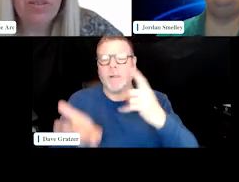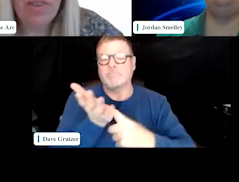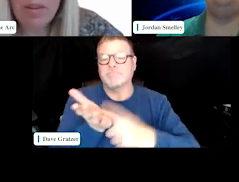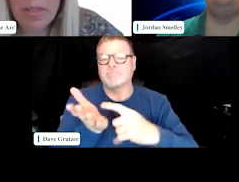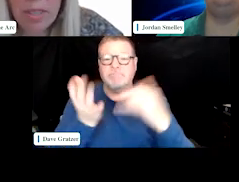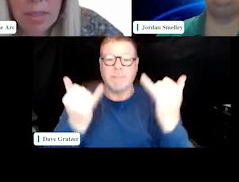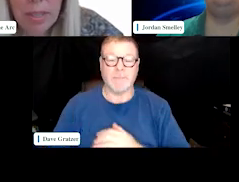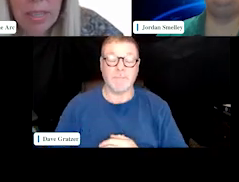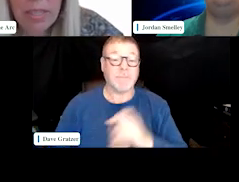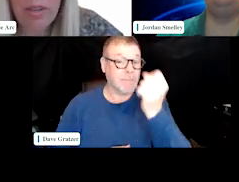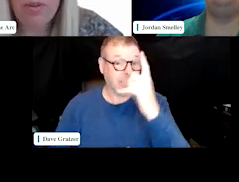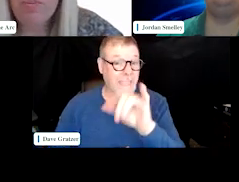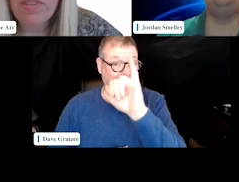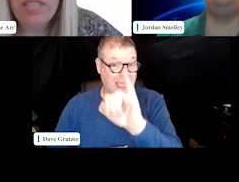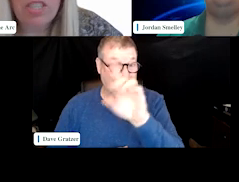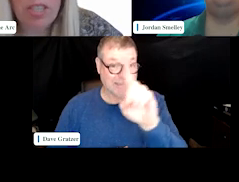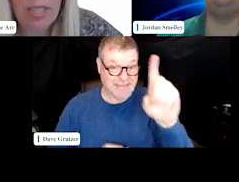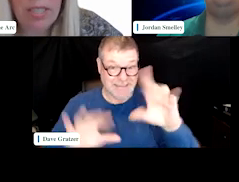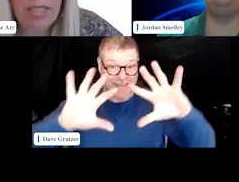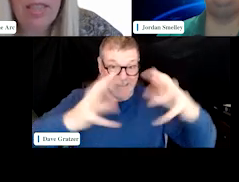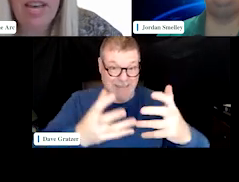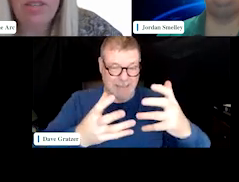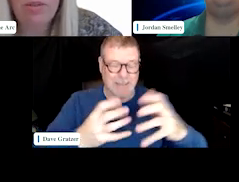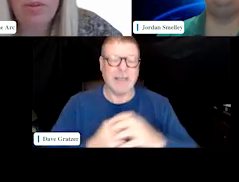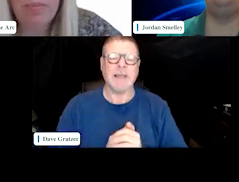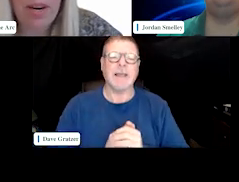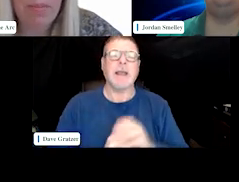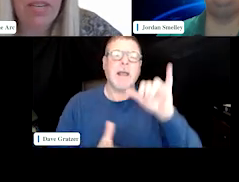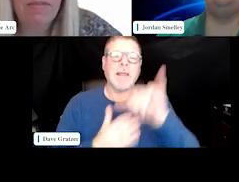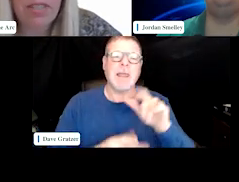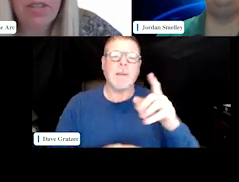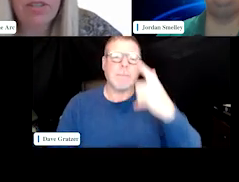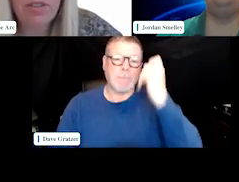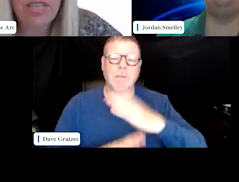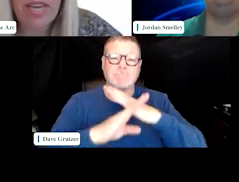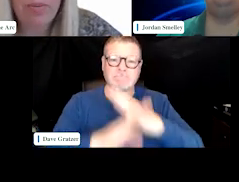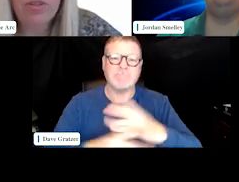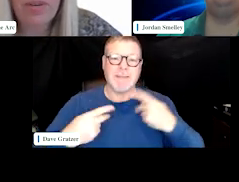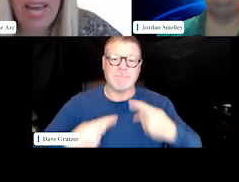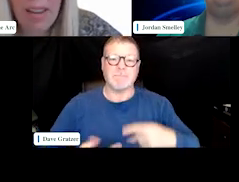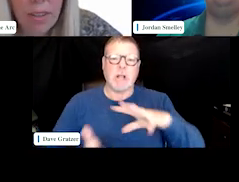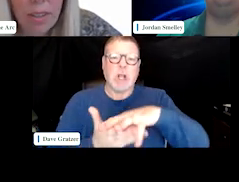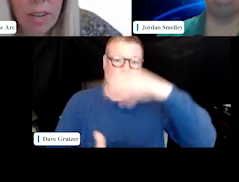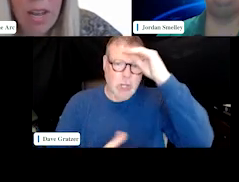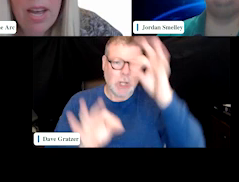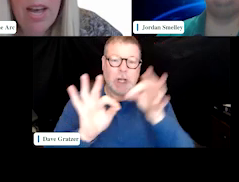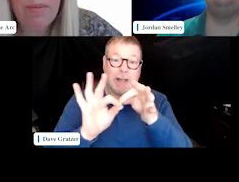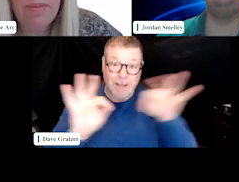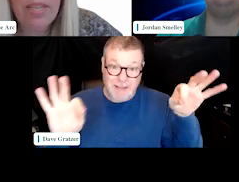So developmental disabilities are a group of conditions that due to impairment in physical, learning, language, or behavior,